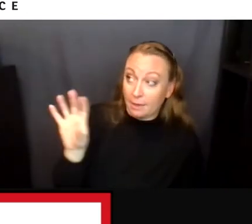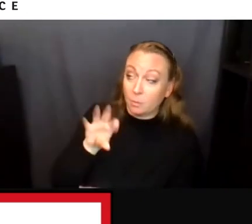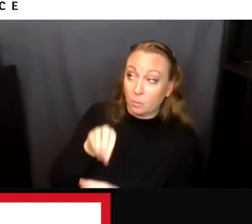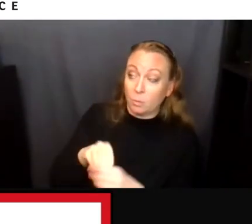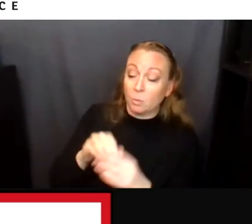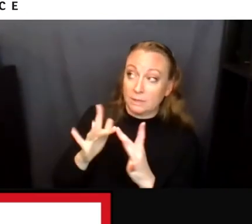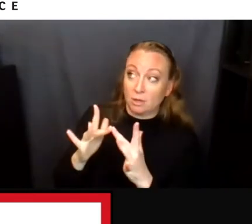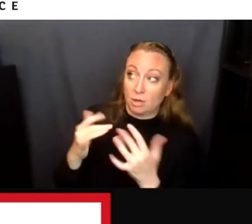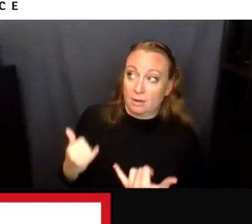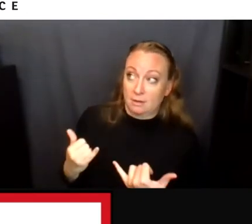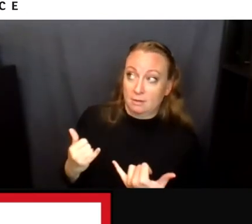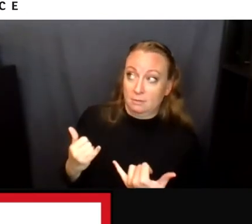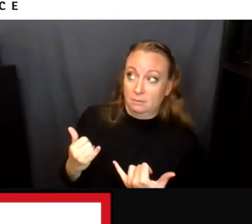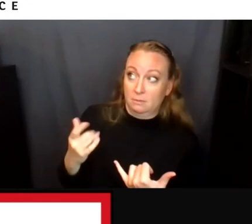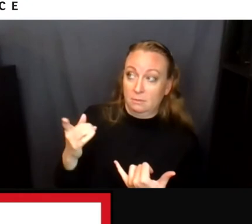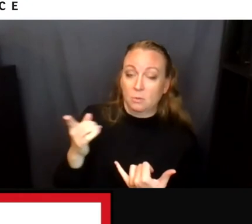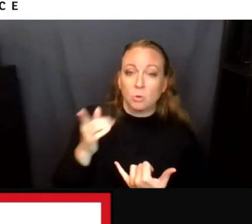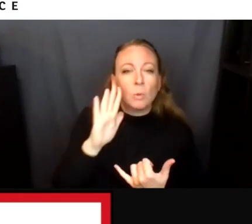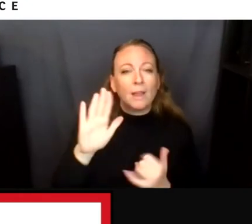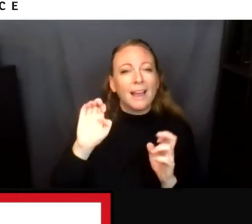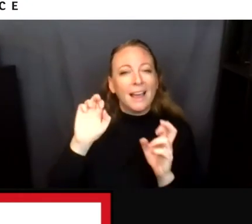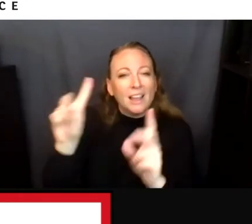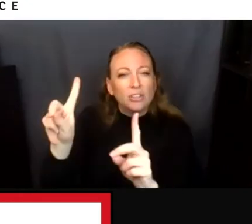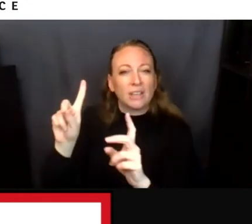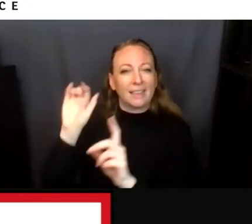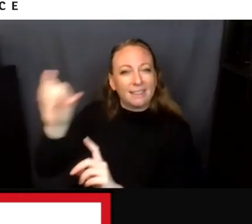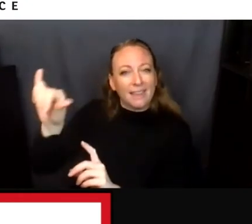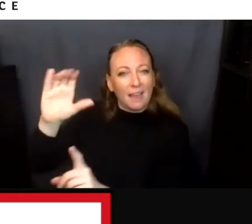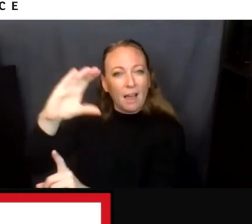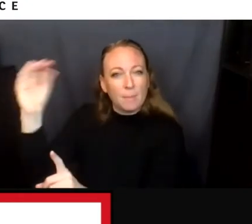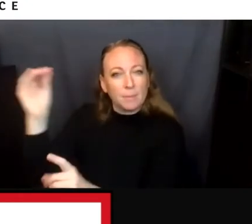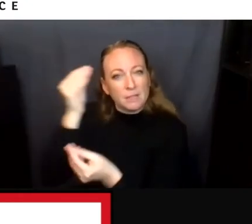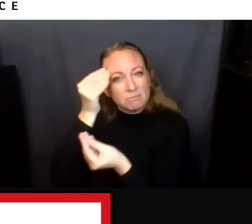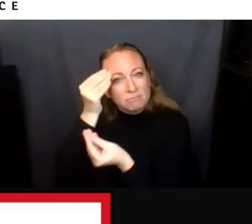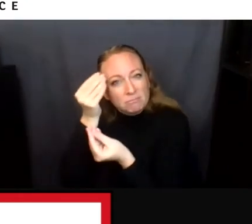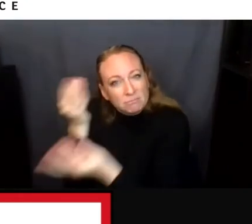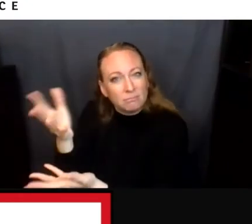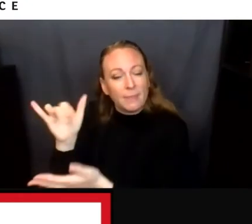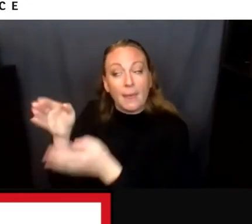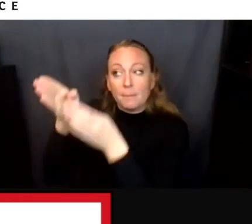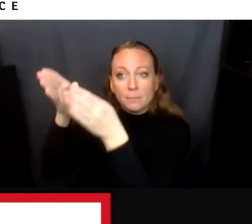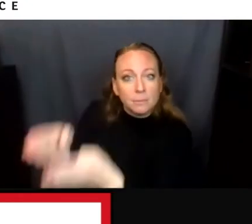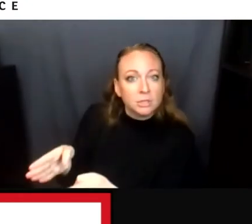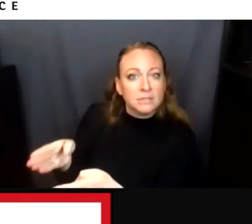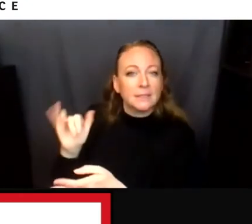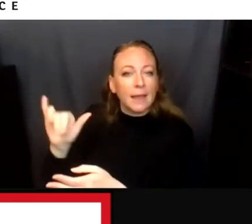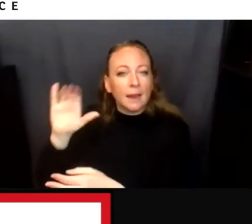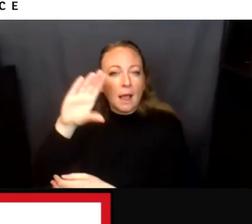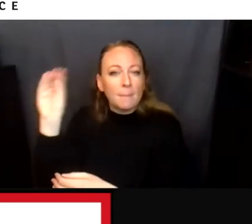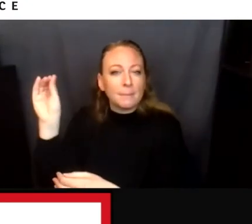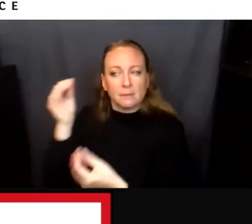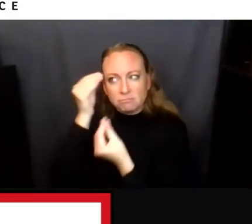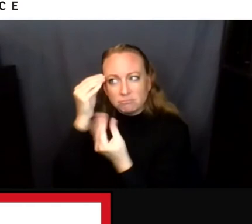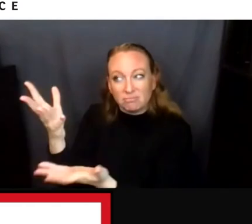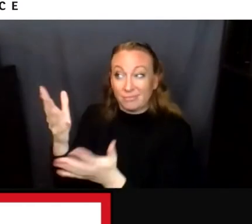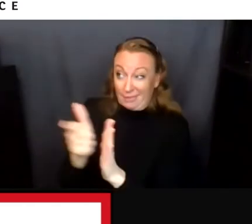you'll be educating that company or that individual as to what really is the law today.